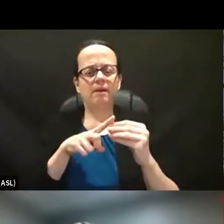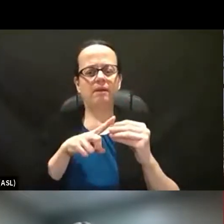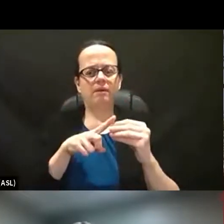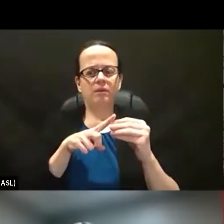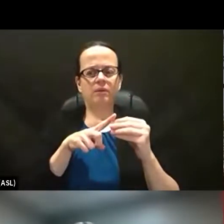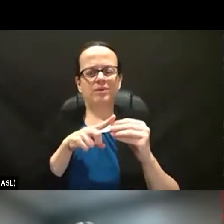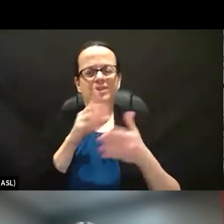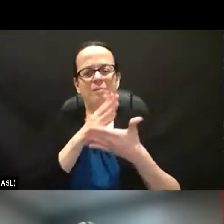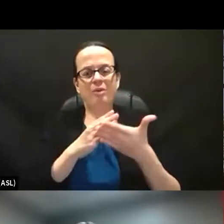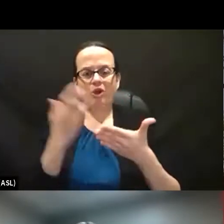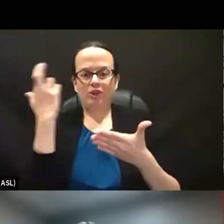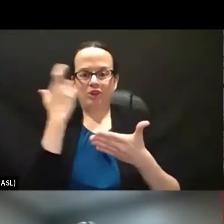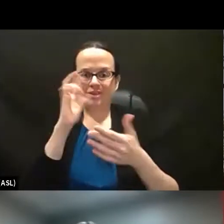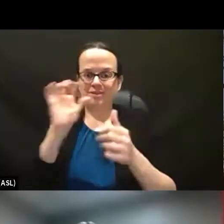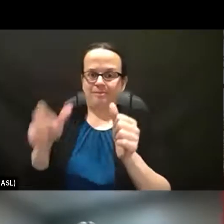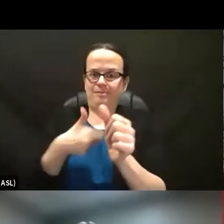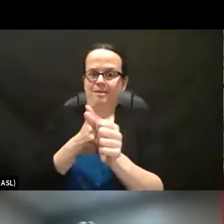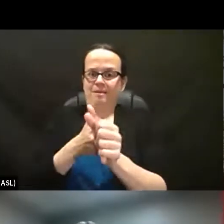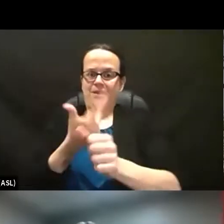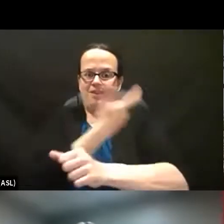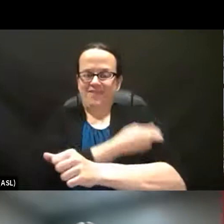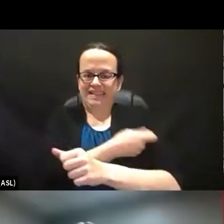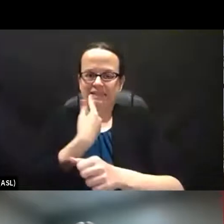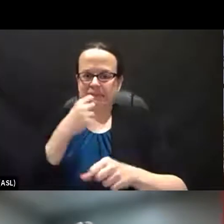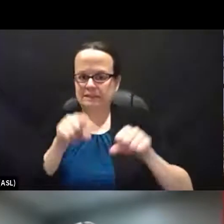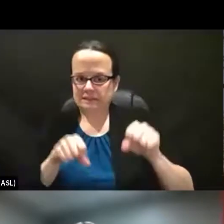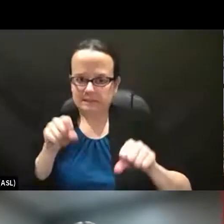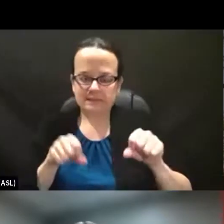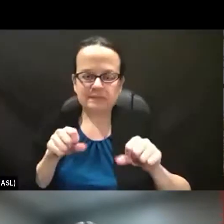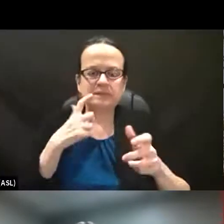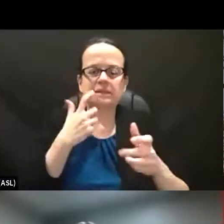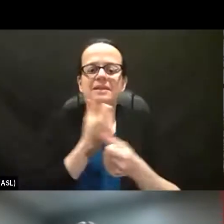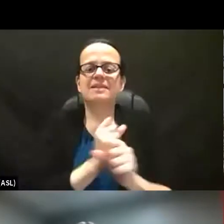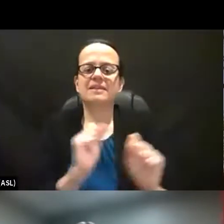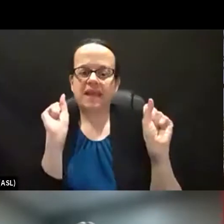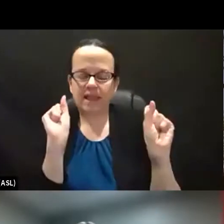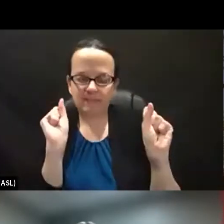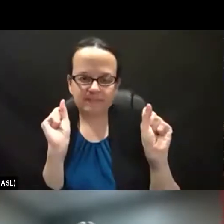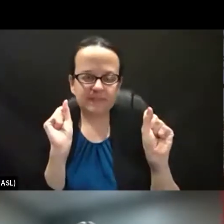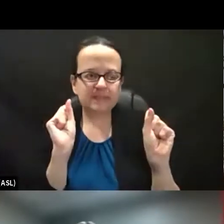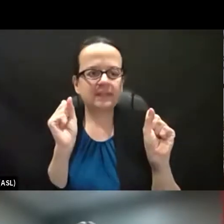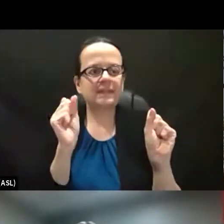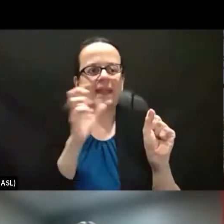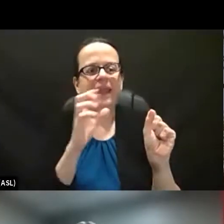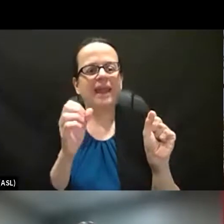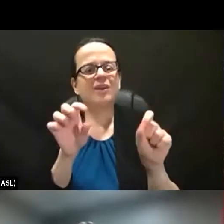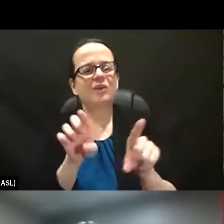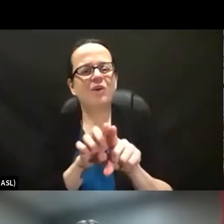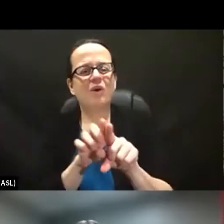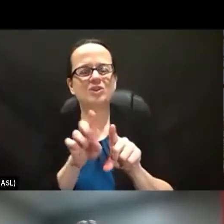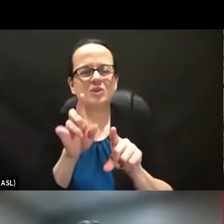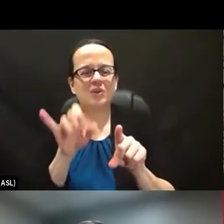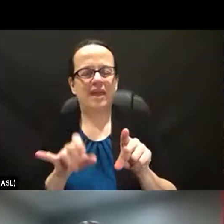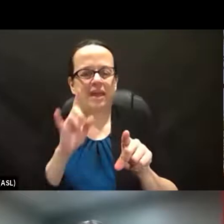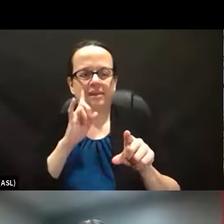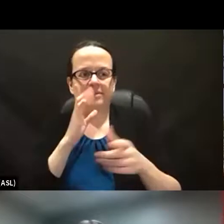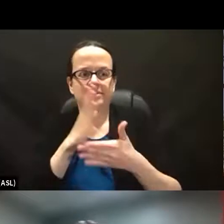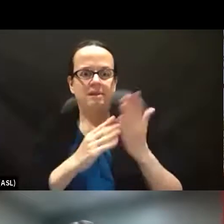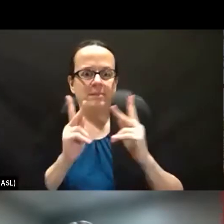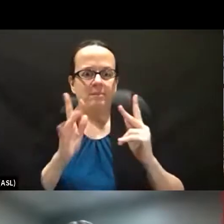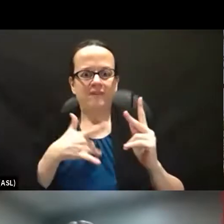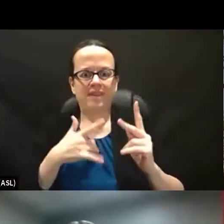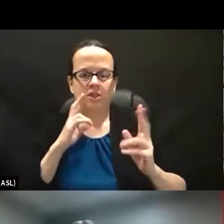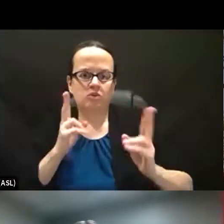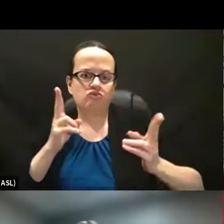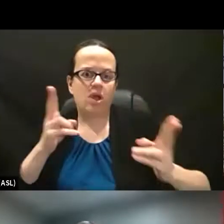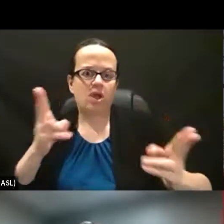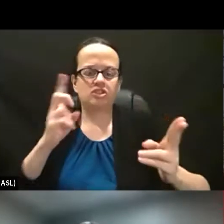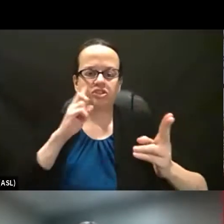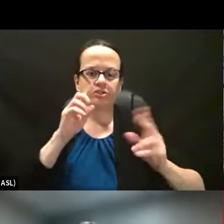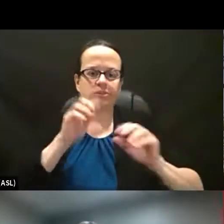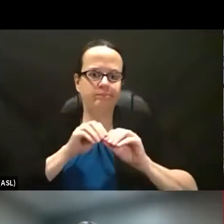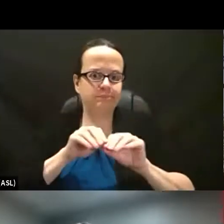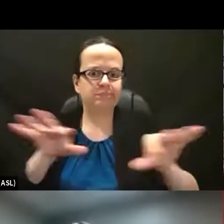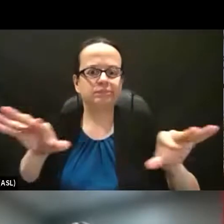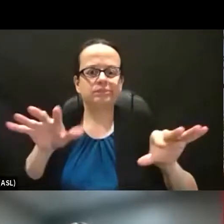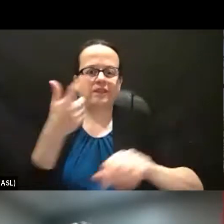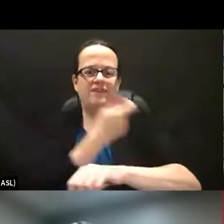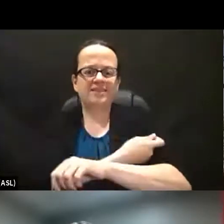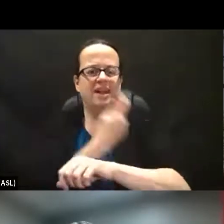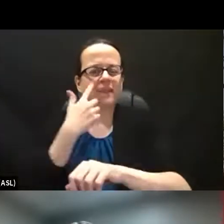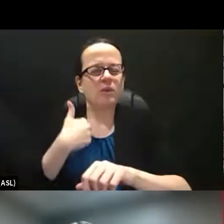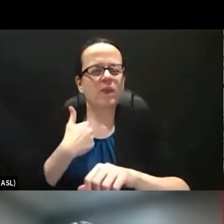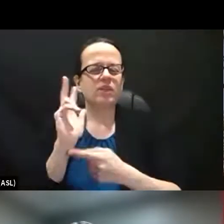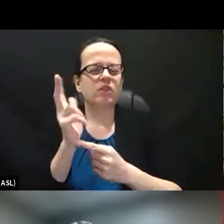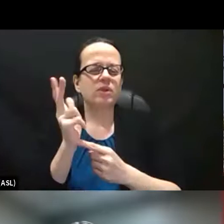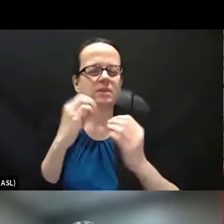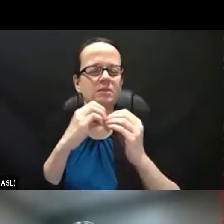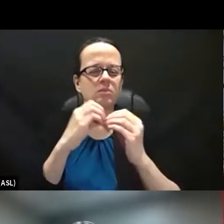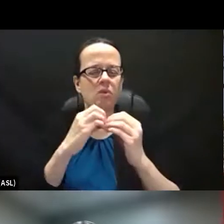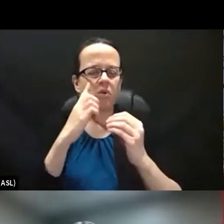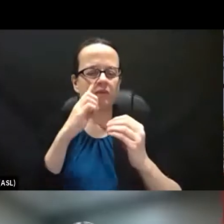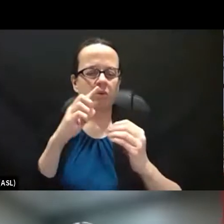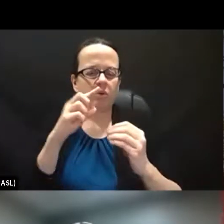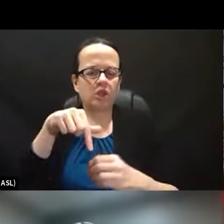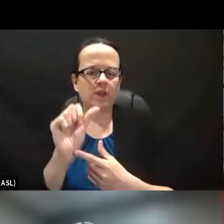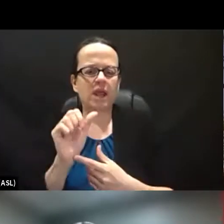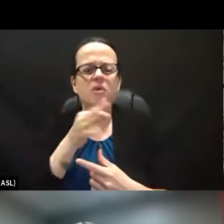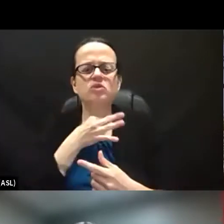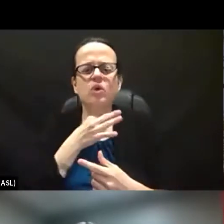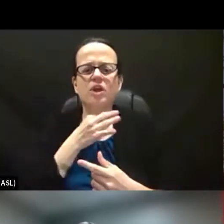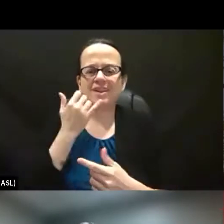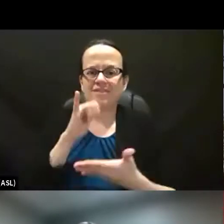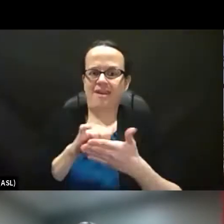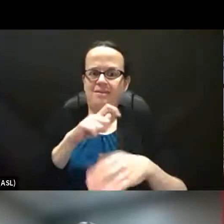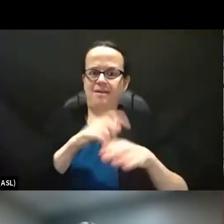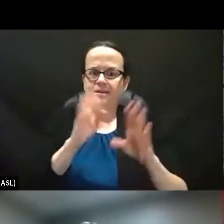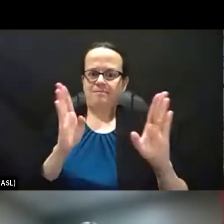Amber Carey Navarrete (Easterseals): Part of the reason behind the vaccine hesitancy is the safety, the and kind of that rut some people feel like Maybe it was rushed right, so we have, I think about three more minutes, a question of Q amp a I was wondering if in that time if anyone could.